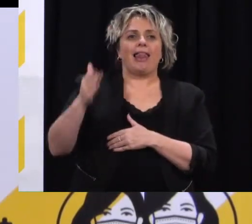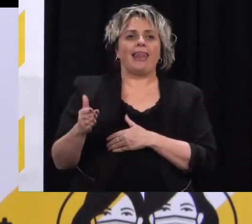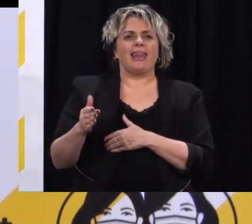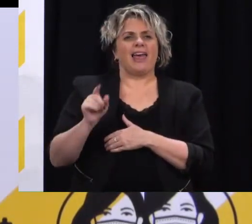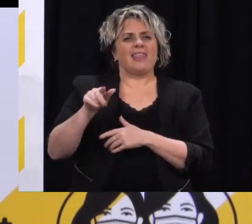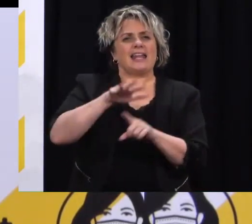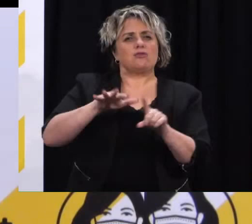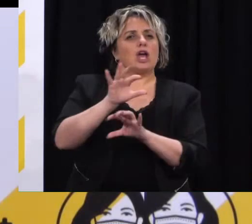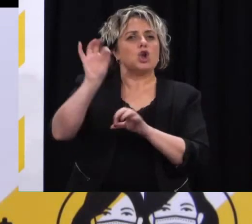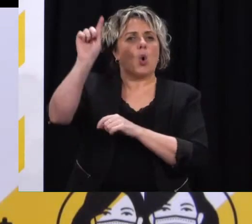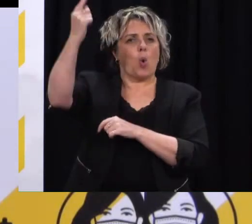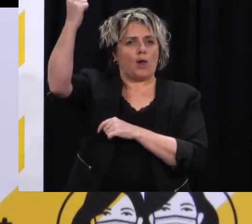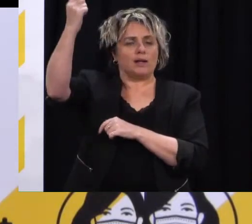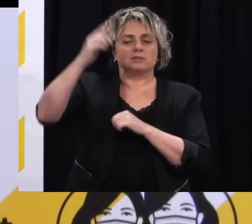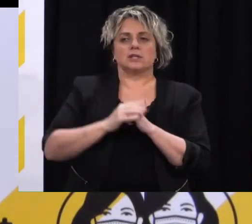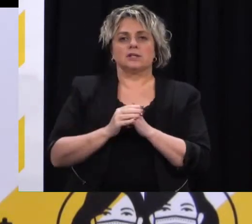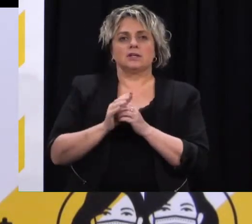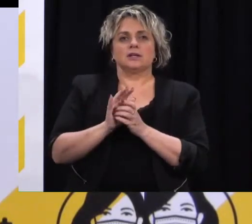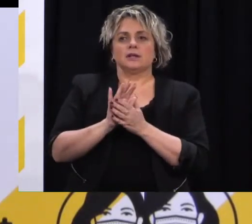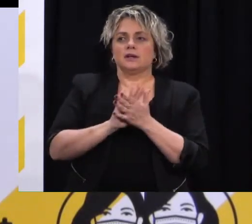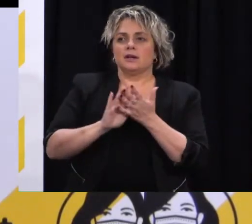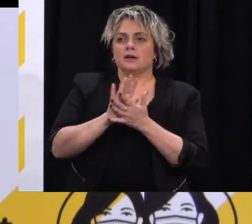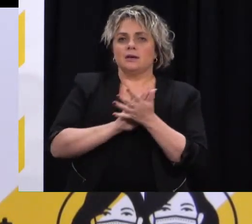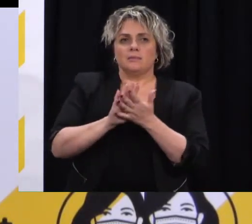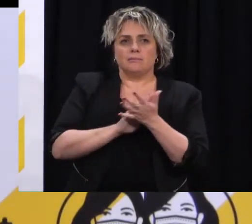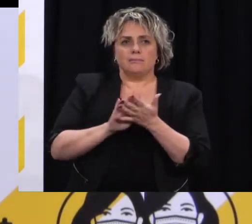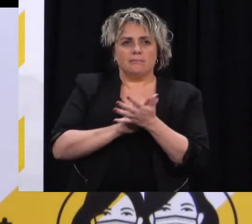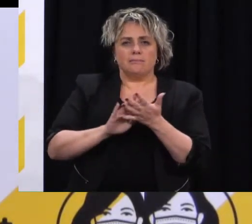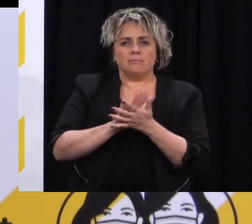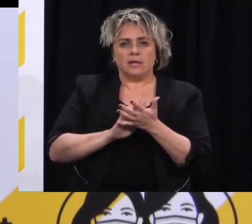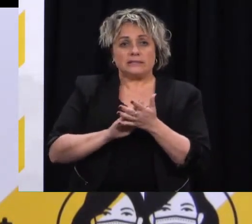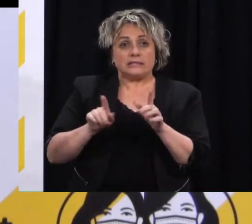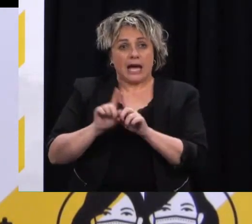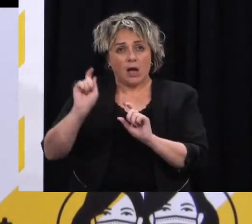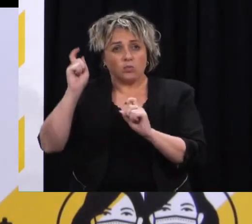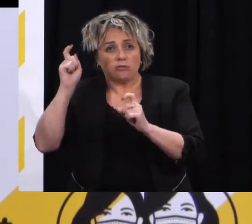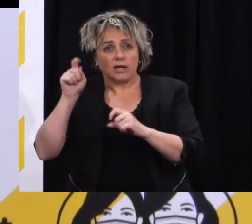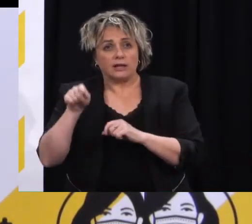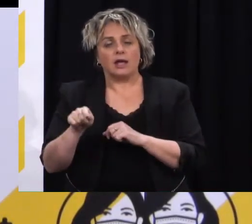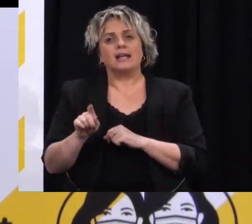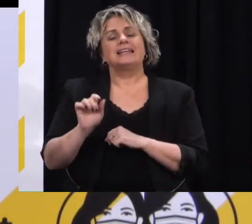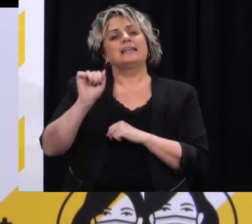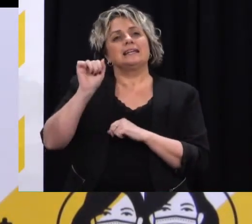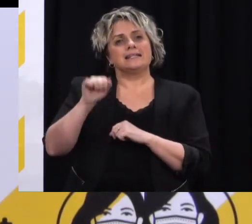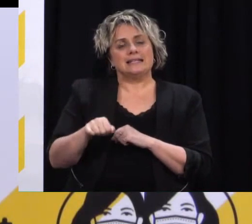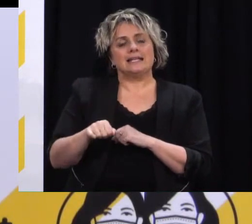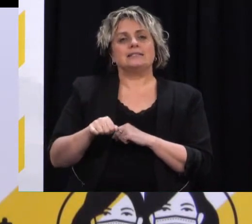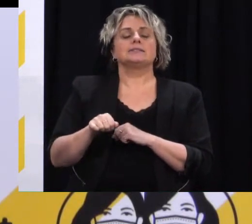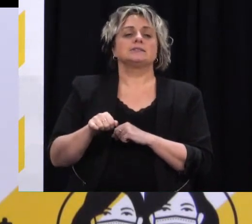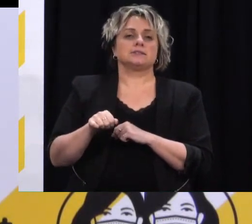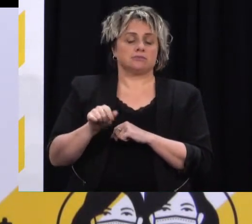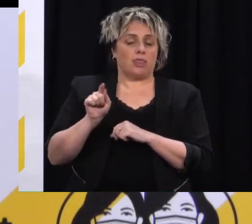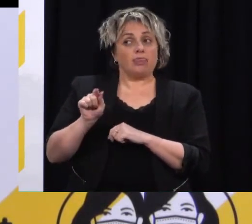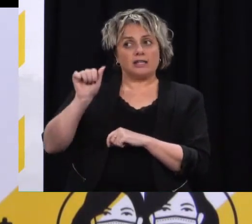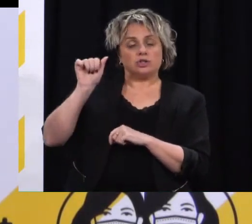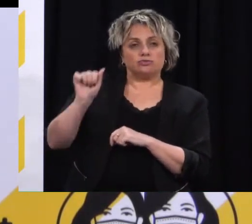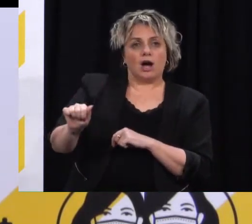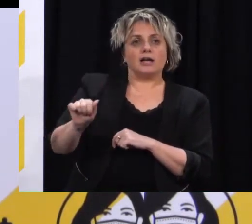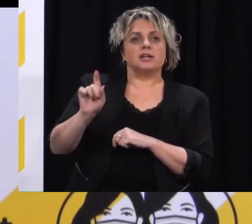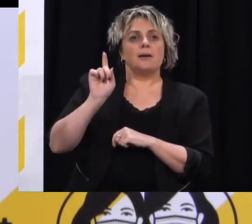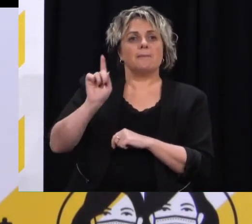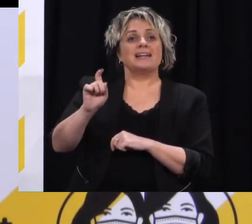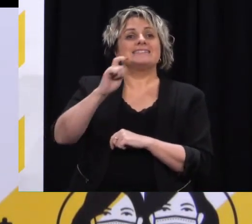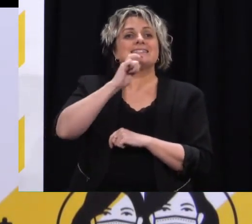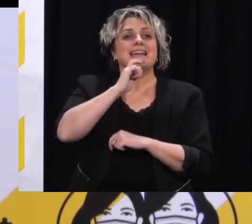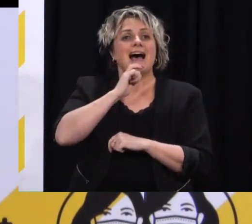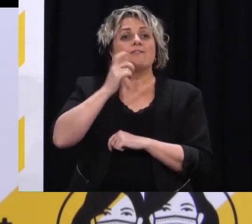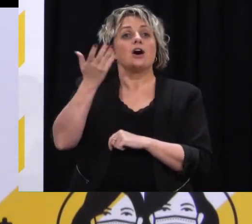status. >> ... >>